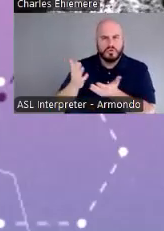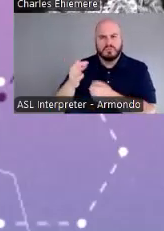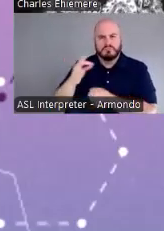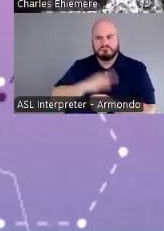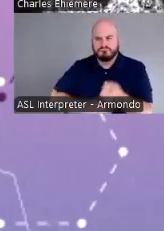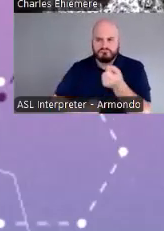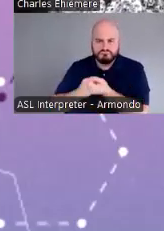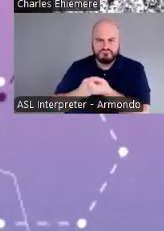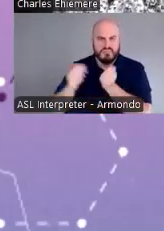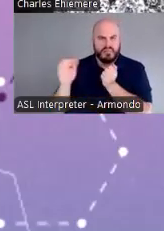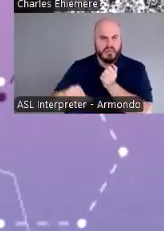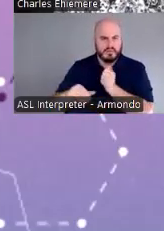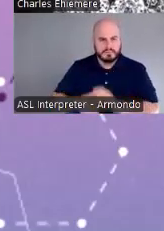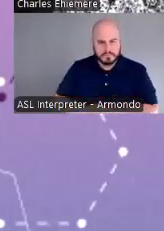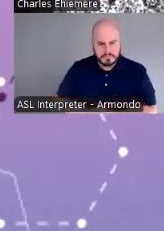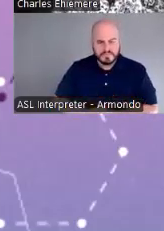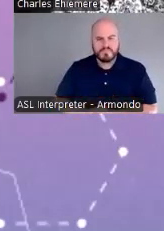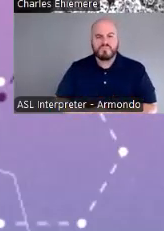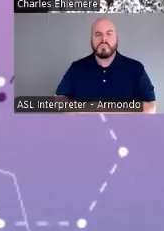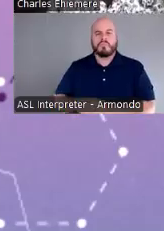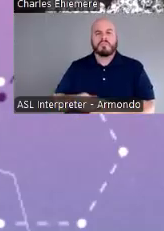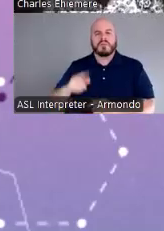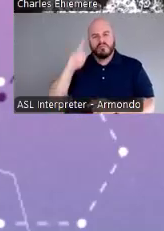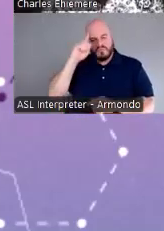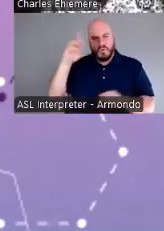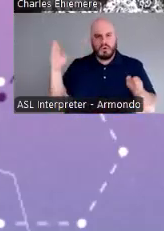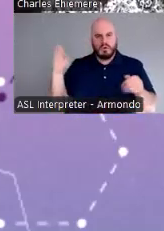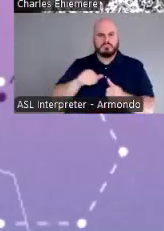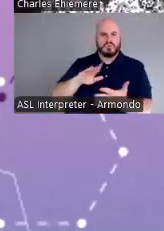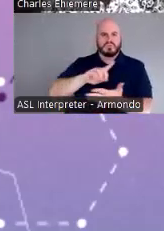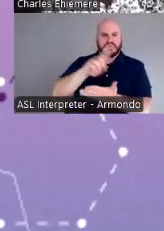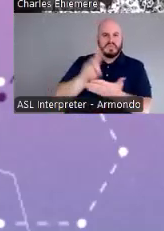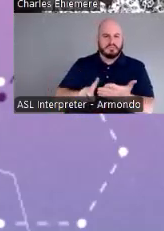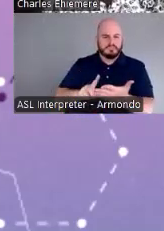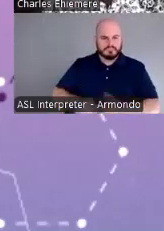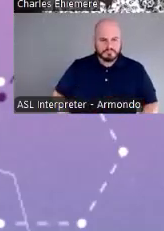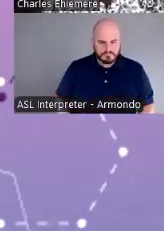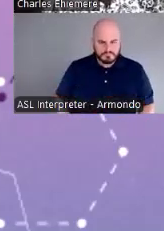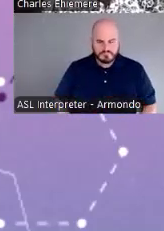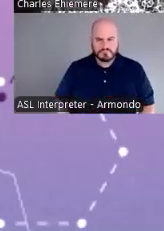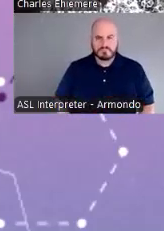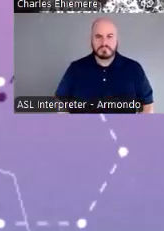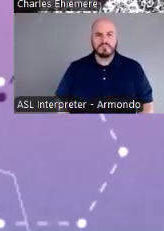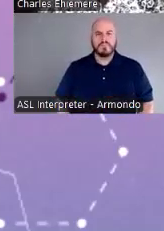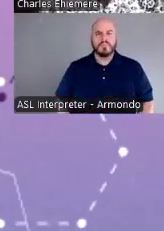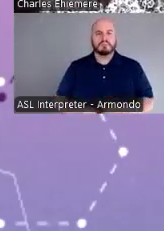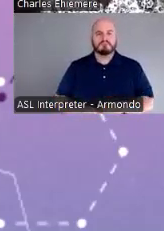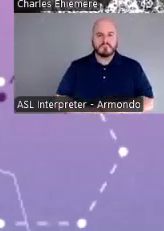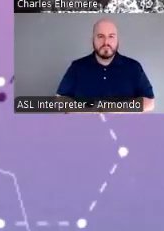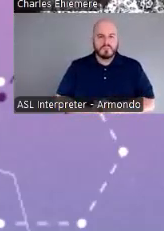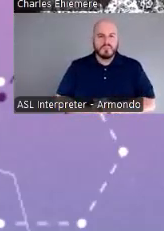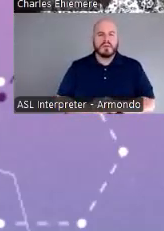It provides content in the local languages that people are comfortable accessing information or content